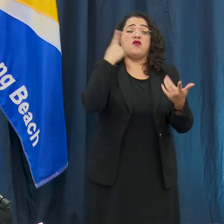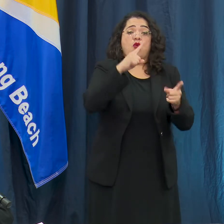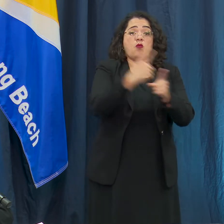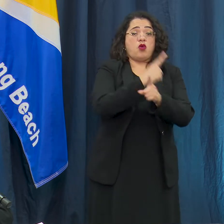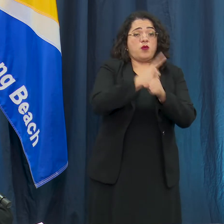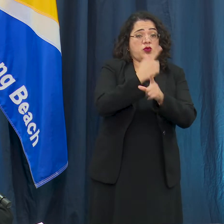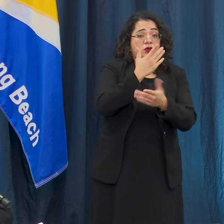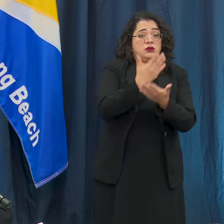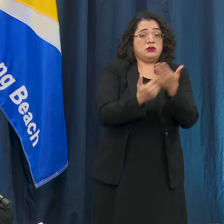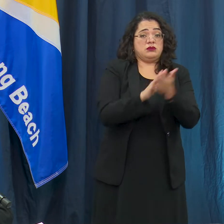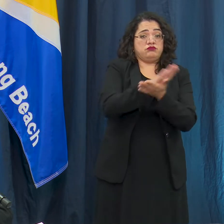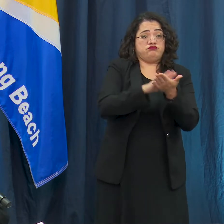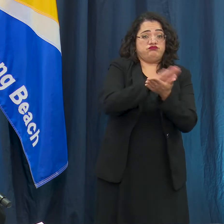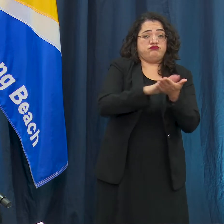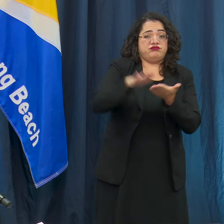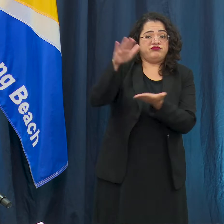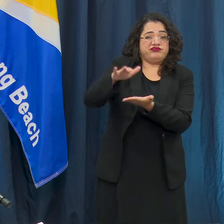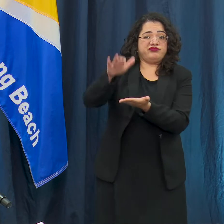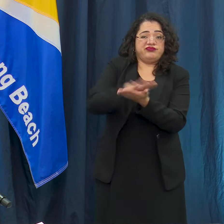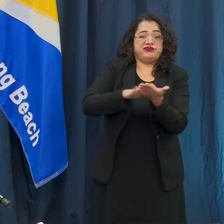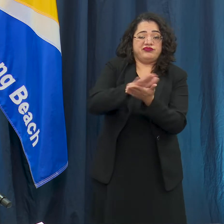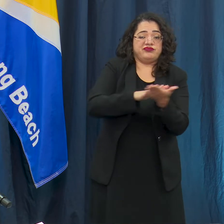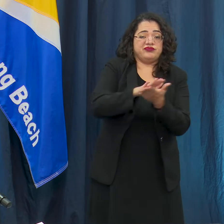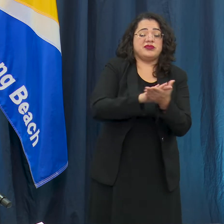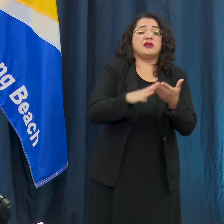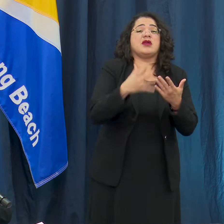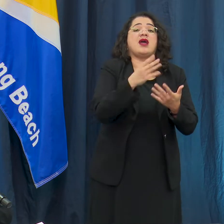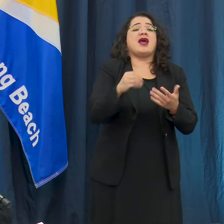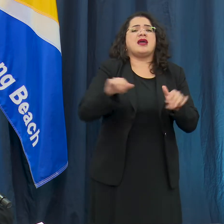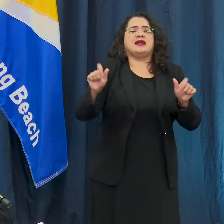disinfection protocols. So we need everyone to disinfect spaces and all